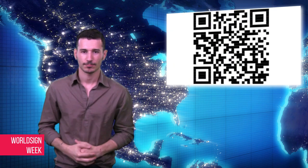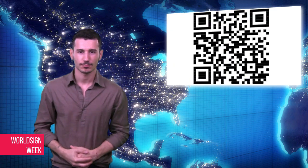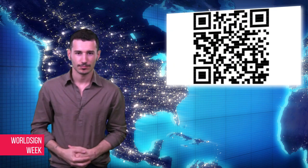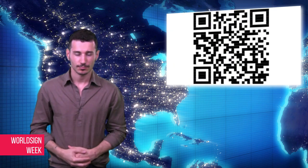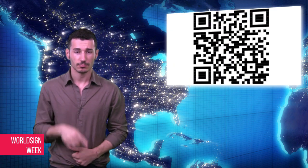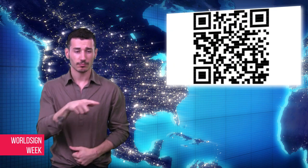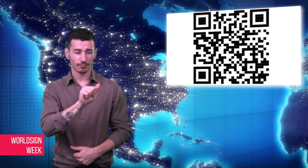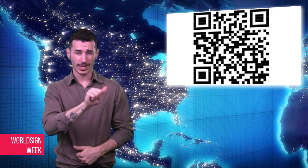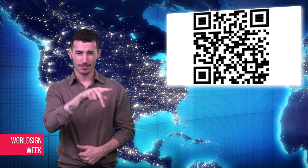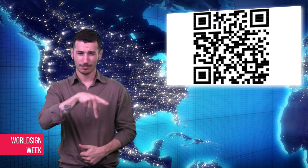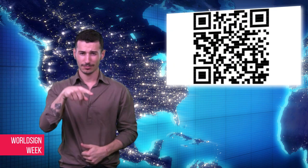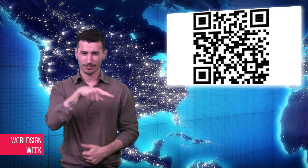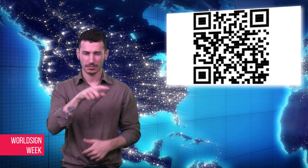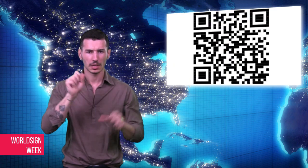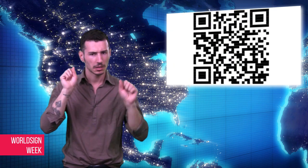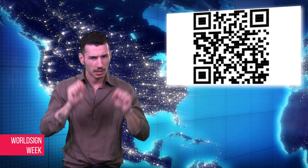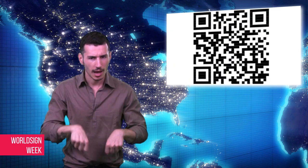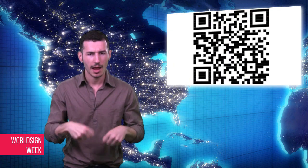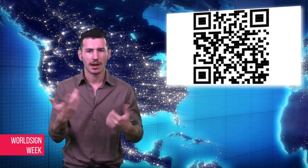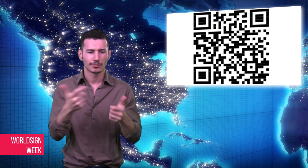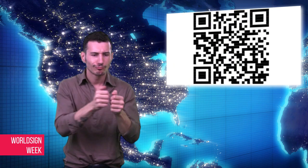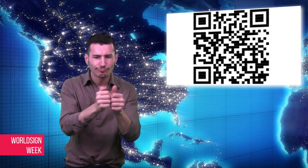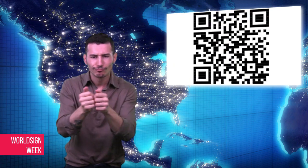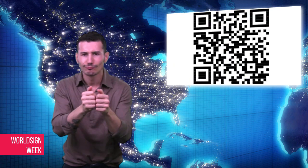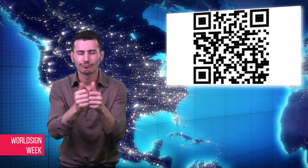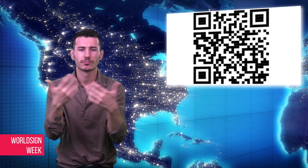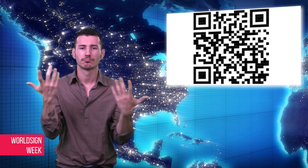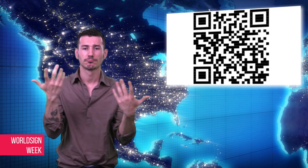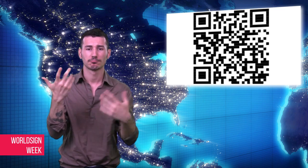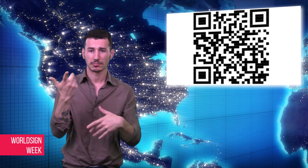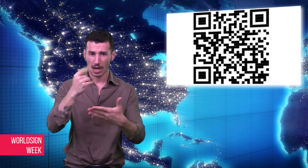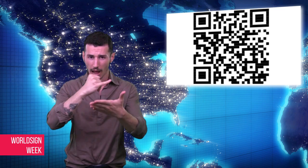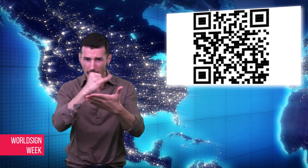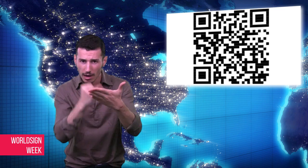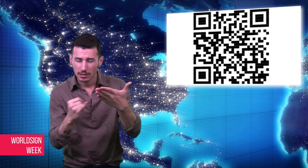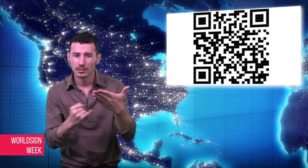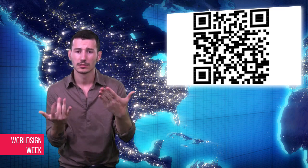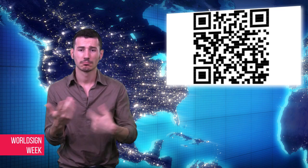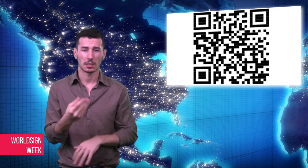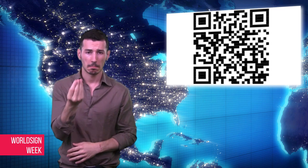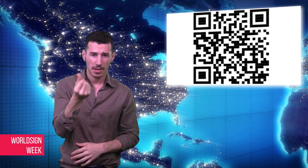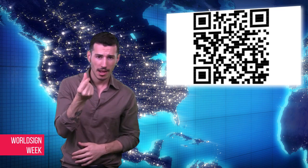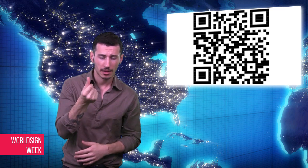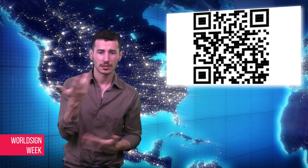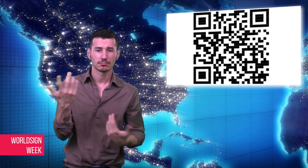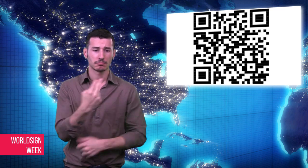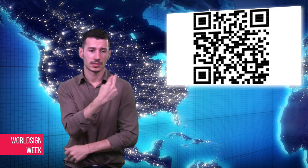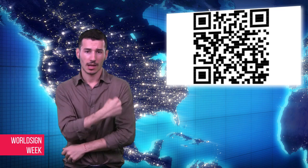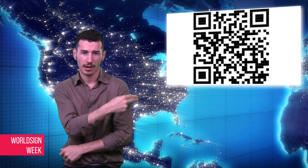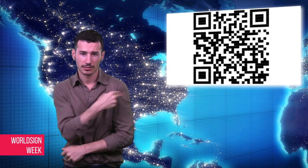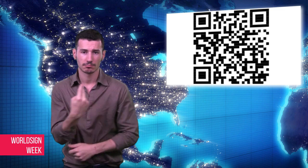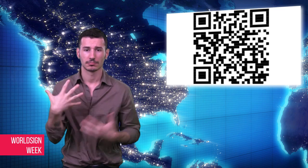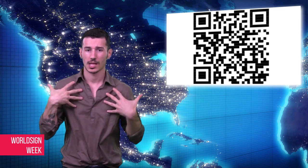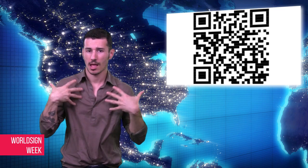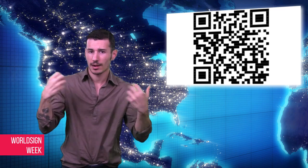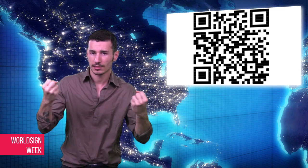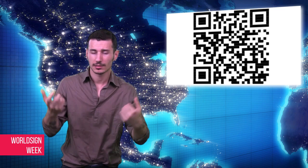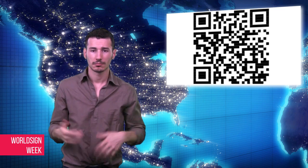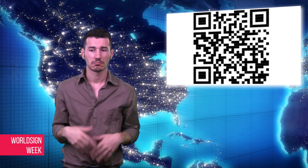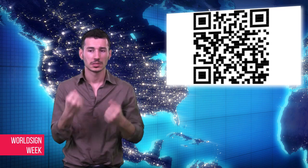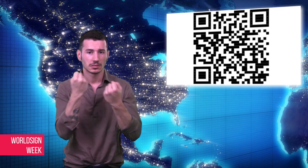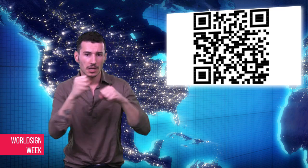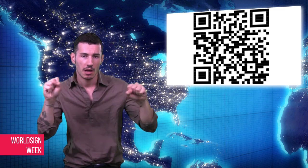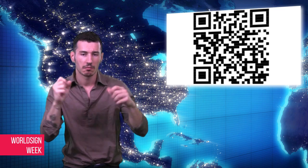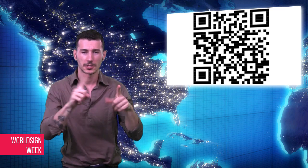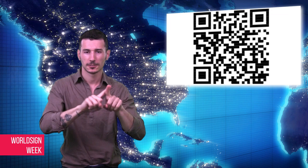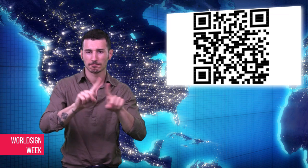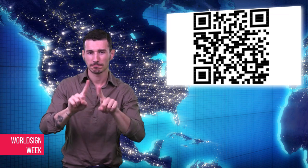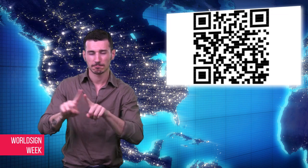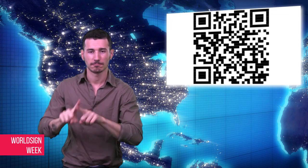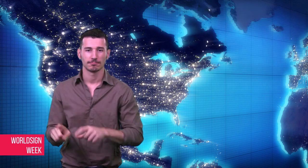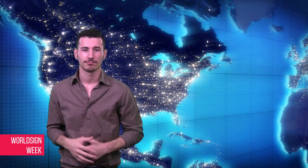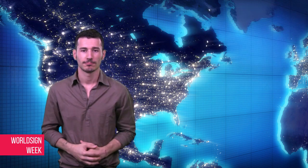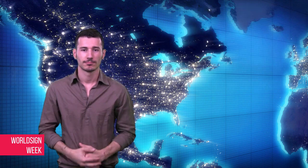money and the Arts.